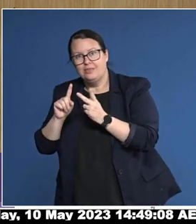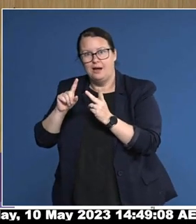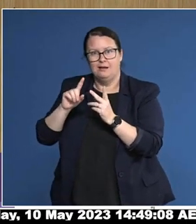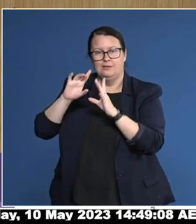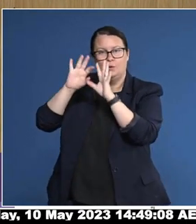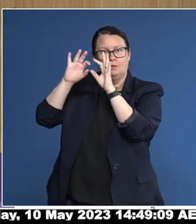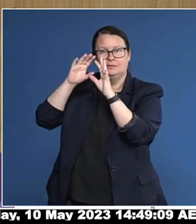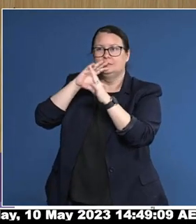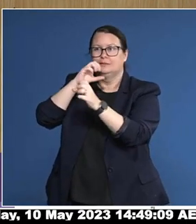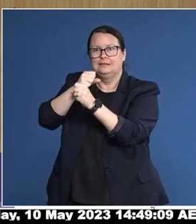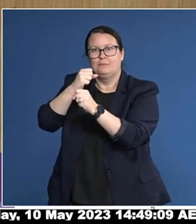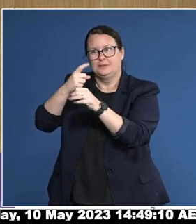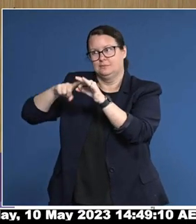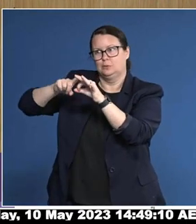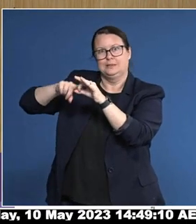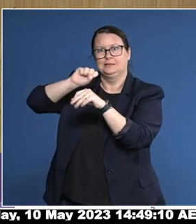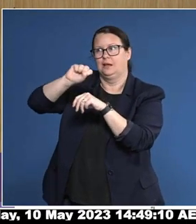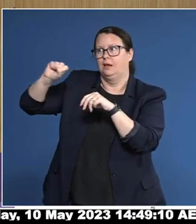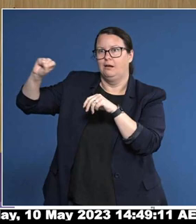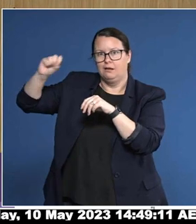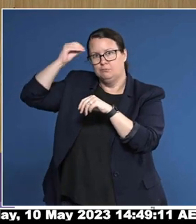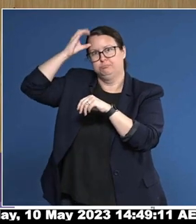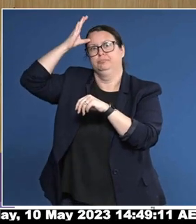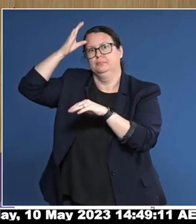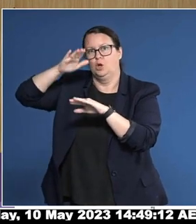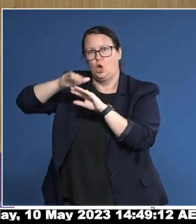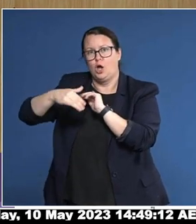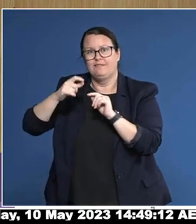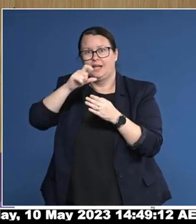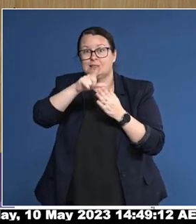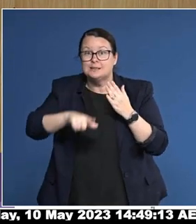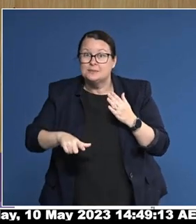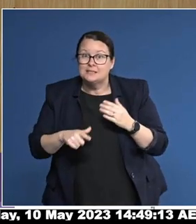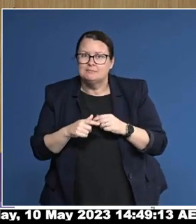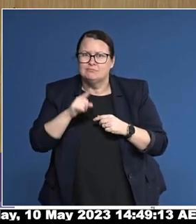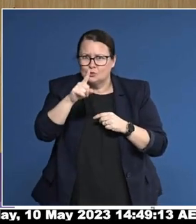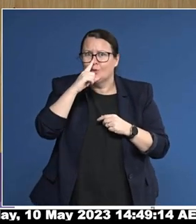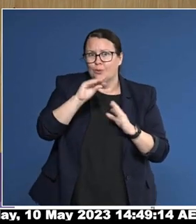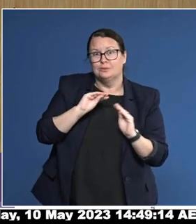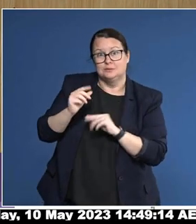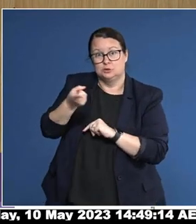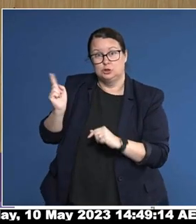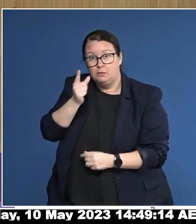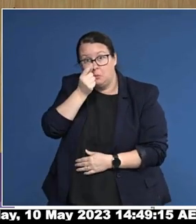and others that may interact with children, young people with disabilities? Absolutely.